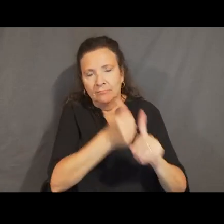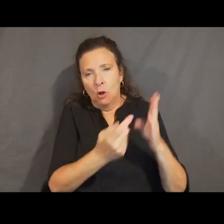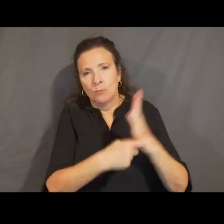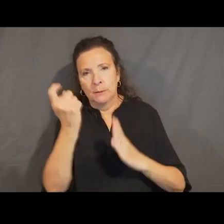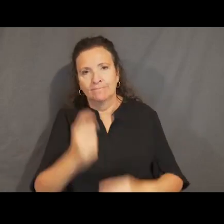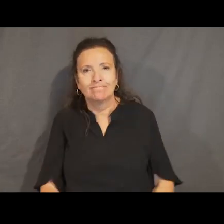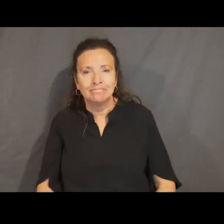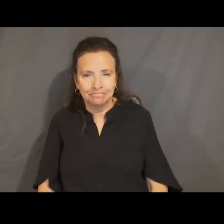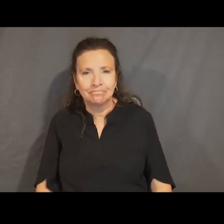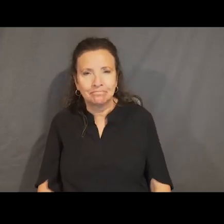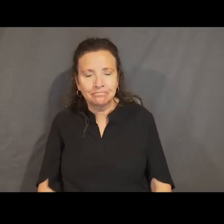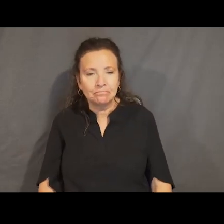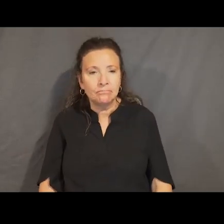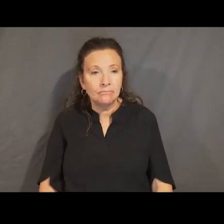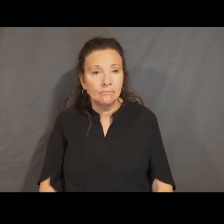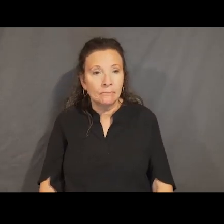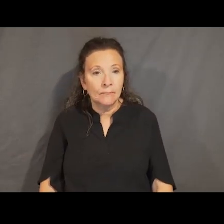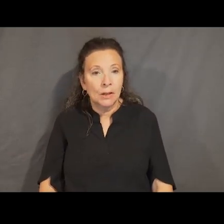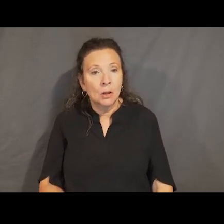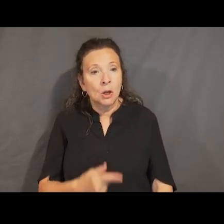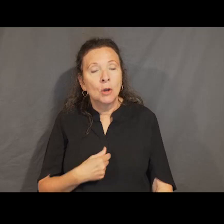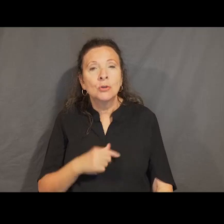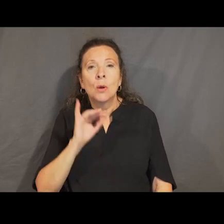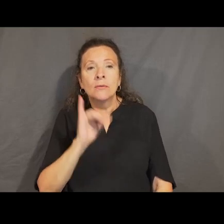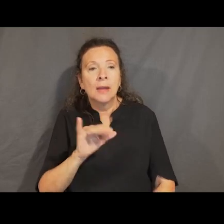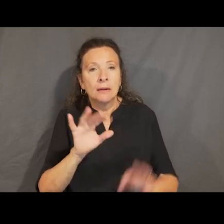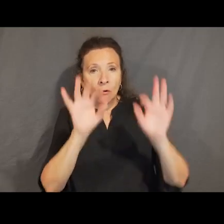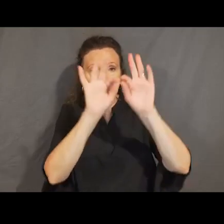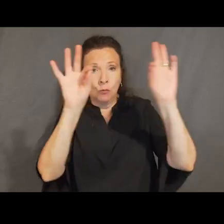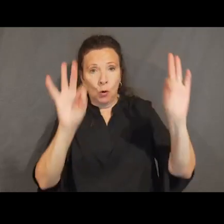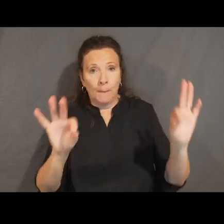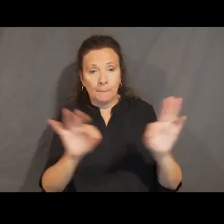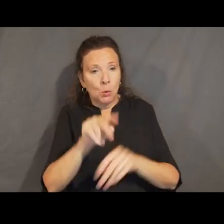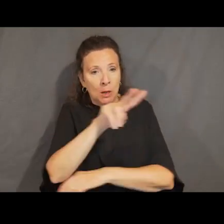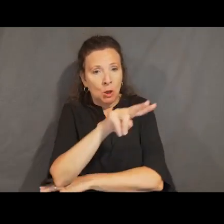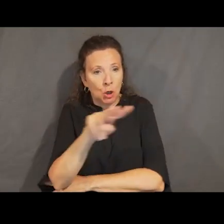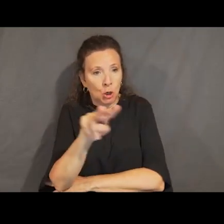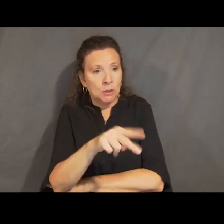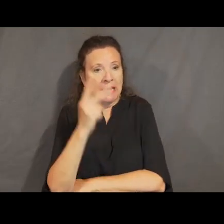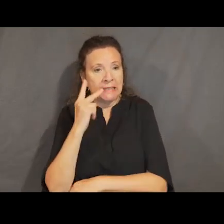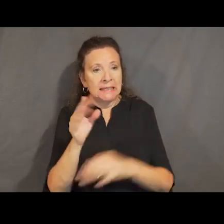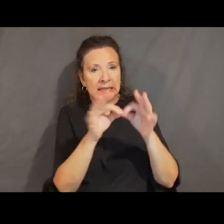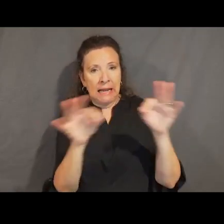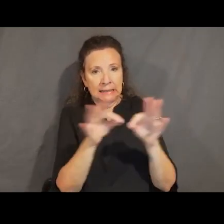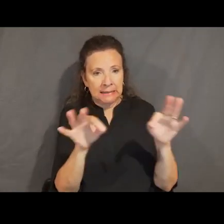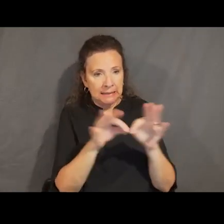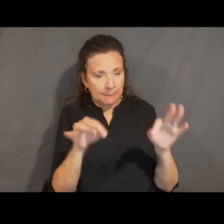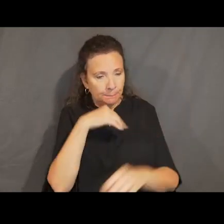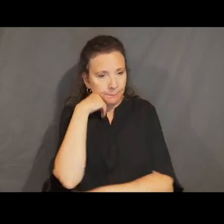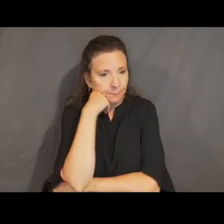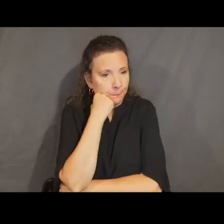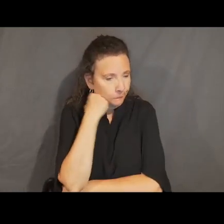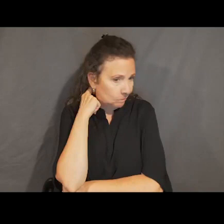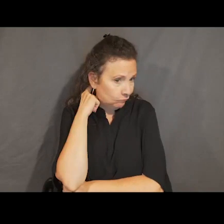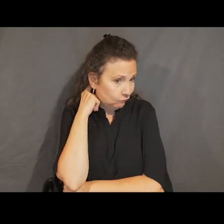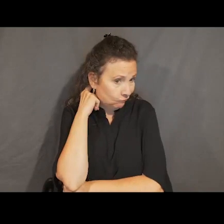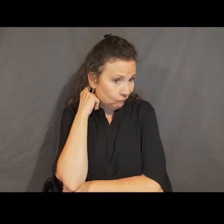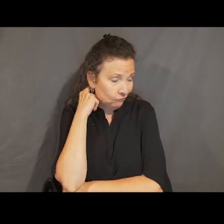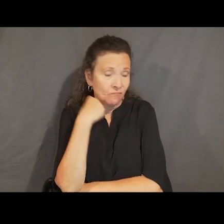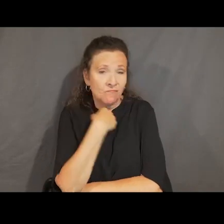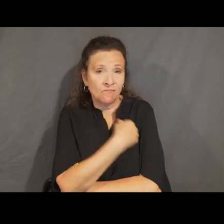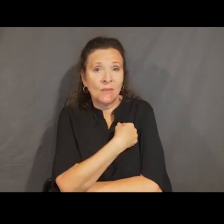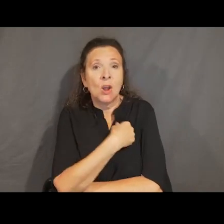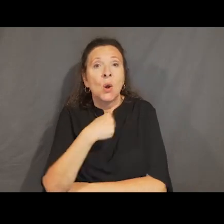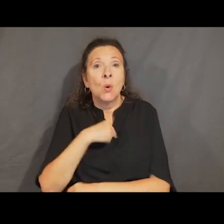at form labels and the text associated with them? We can teach -- and it was really interesting as